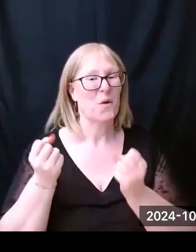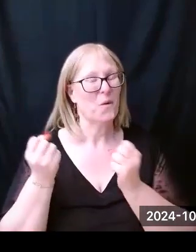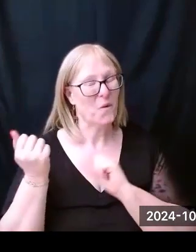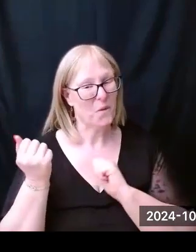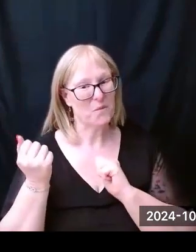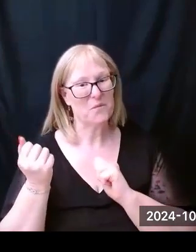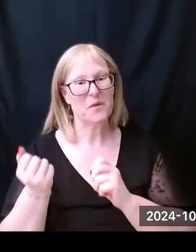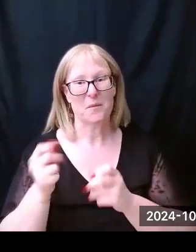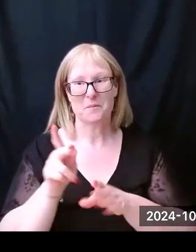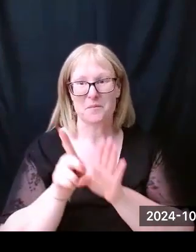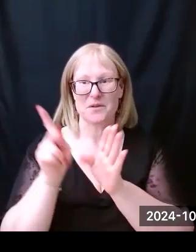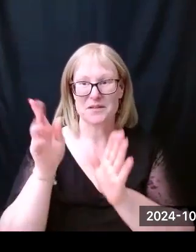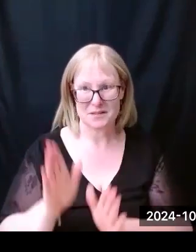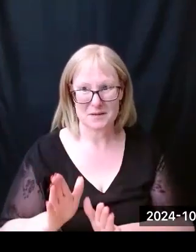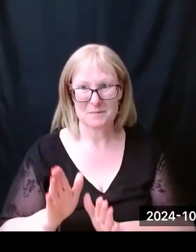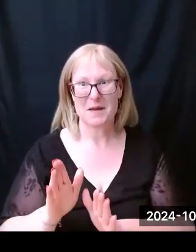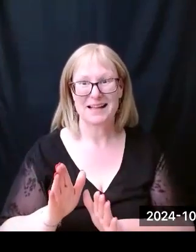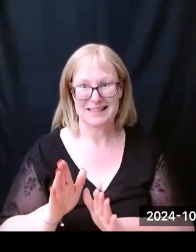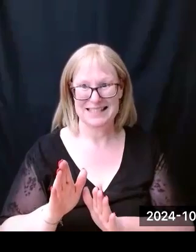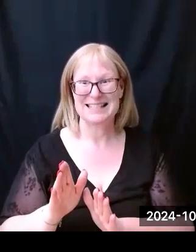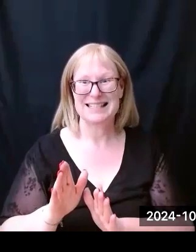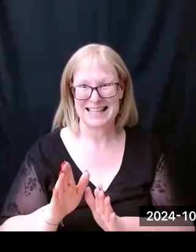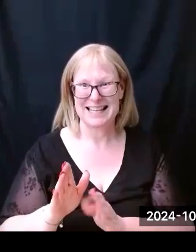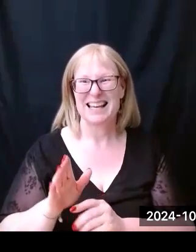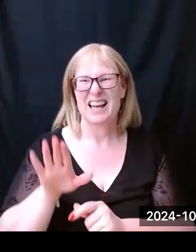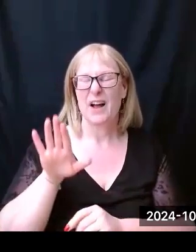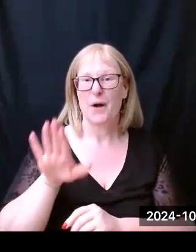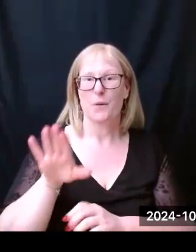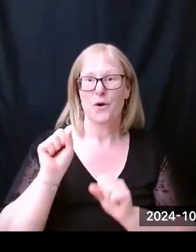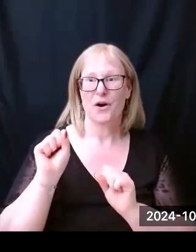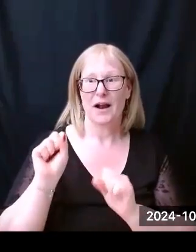I do somewhat wish this was a house call because there's a dinner routine